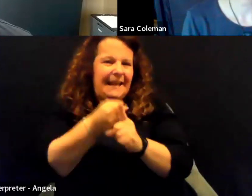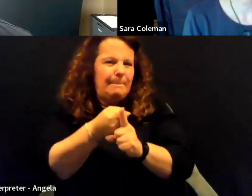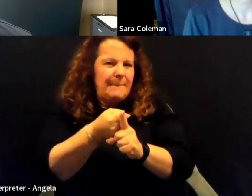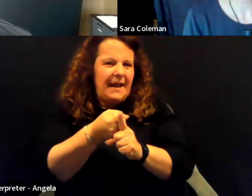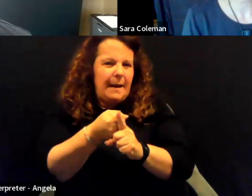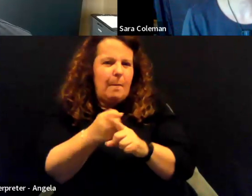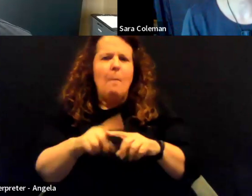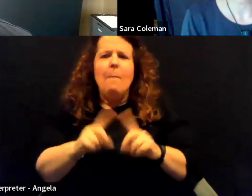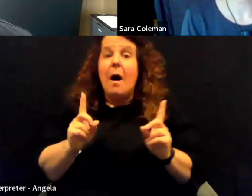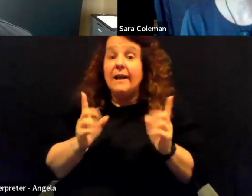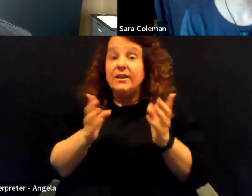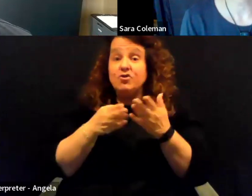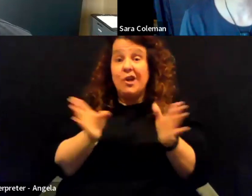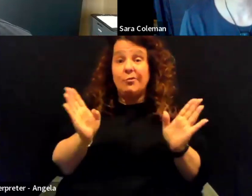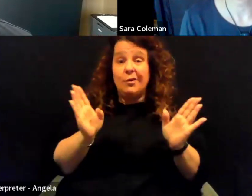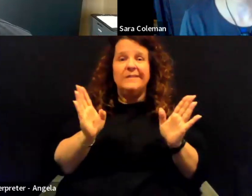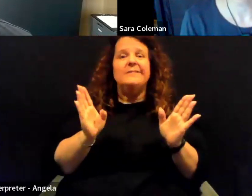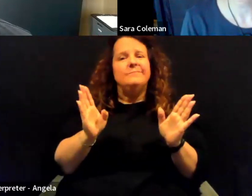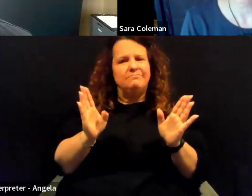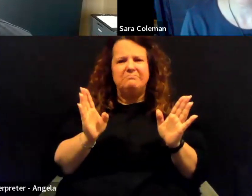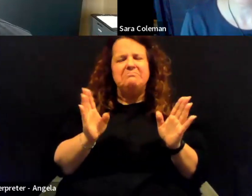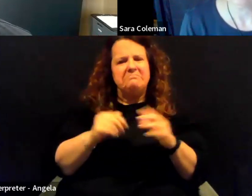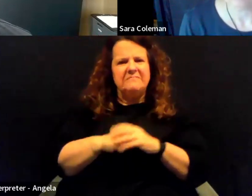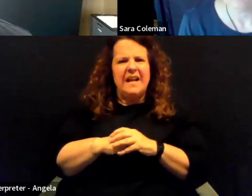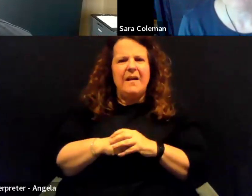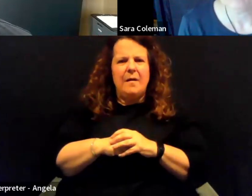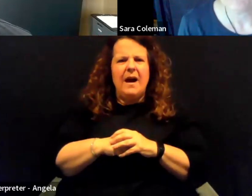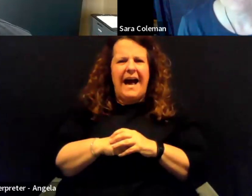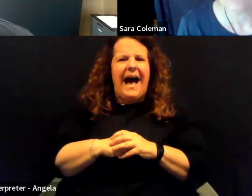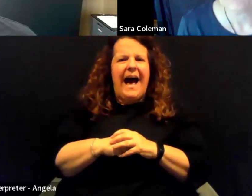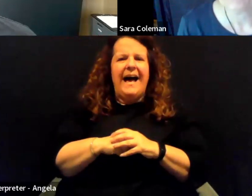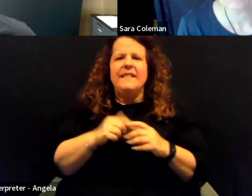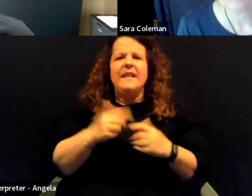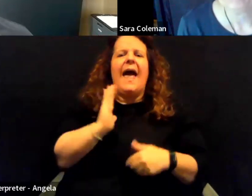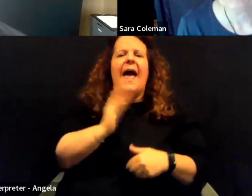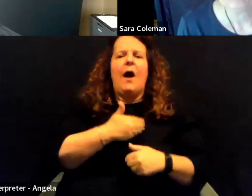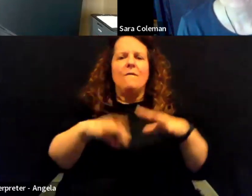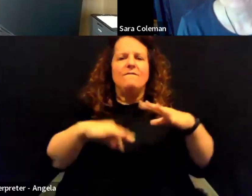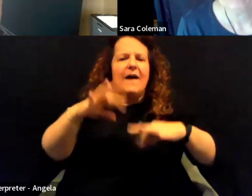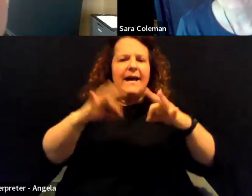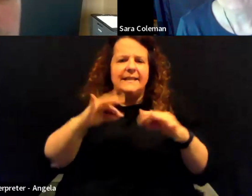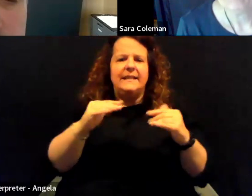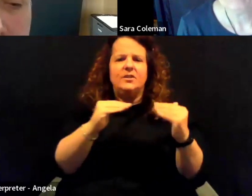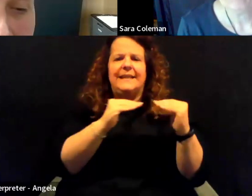but I think a lot of the findings would be relevant to both genders Excellent. Thank you so much.